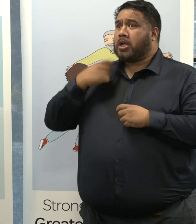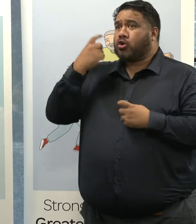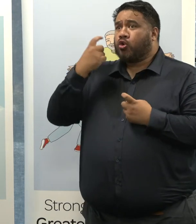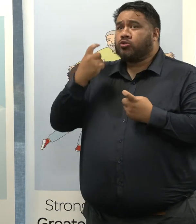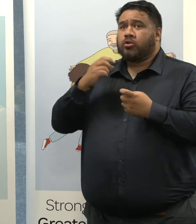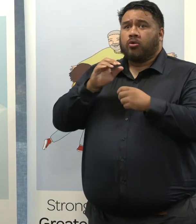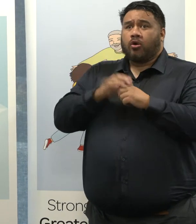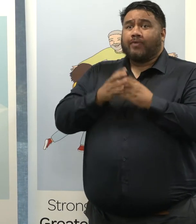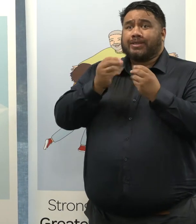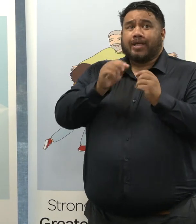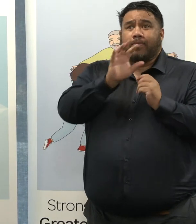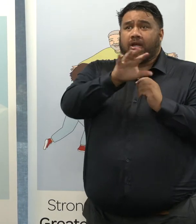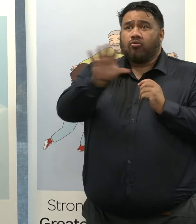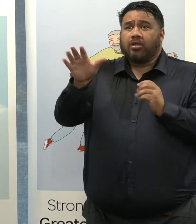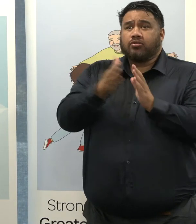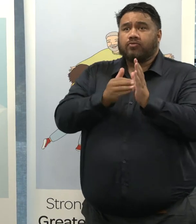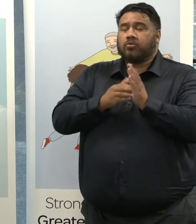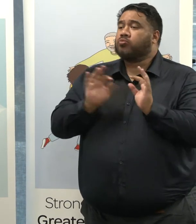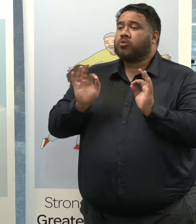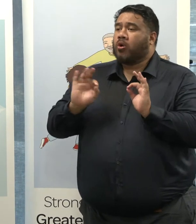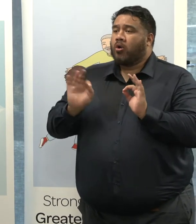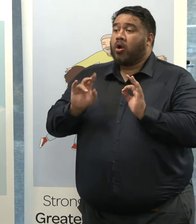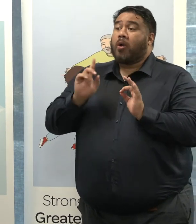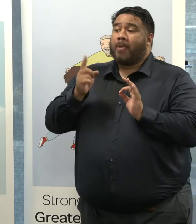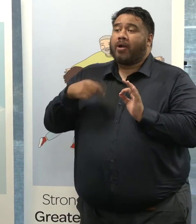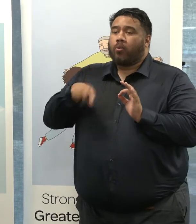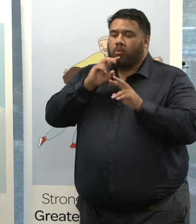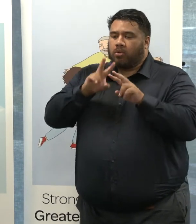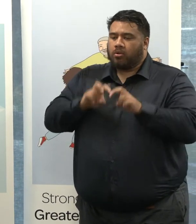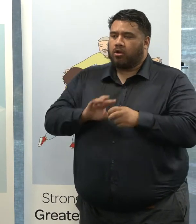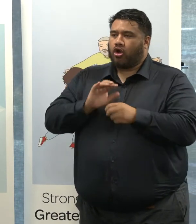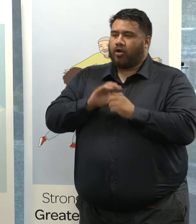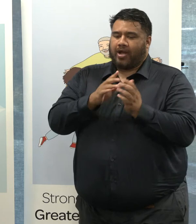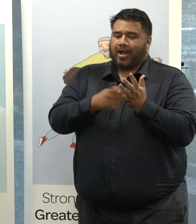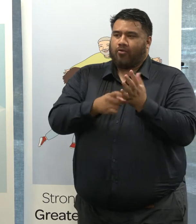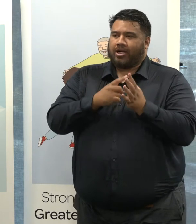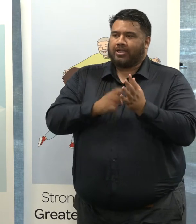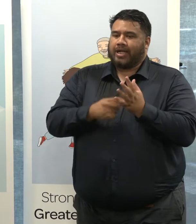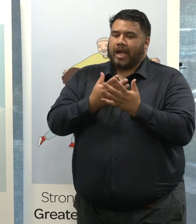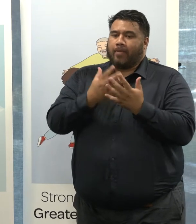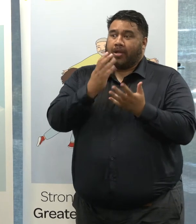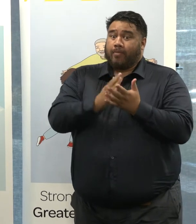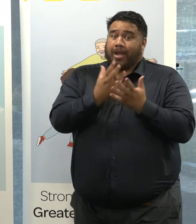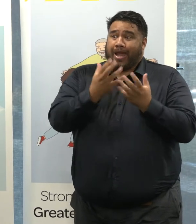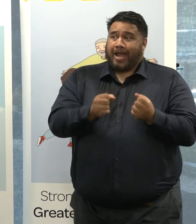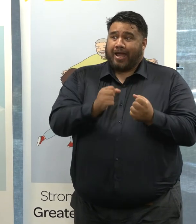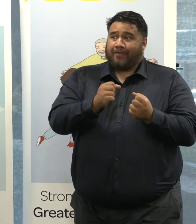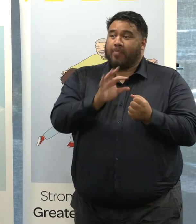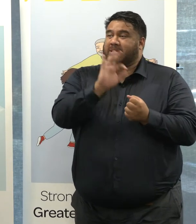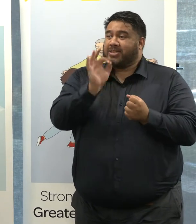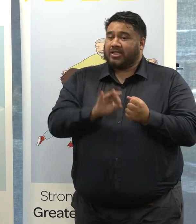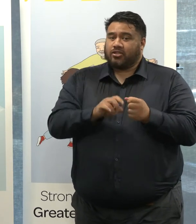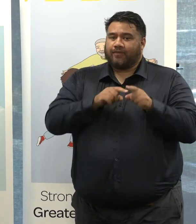the country where this is an area of concern? >> I do not have any information original variation but we are going to